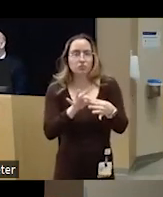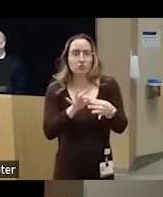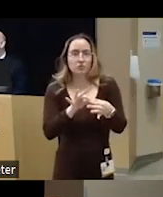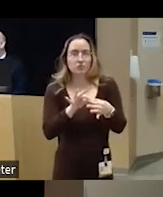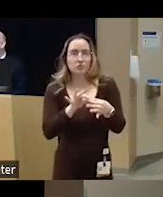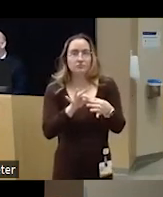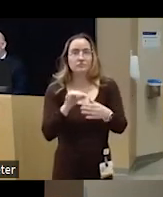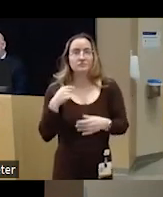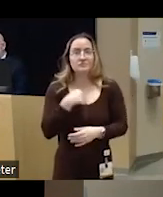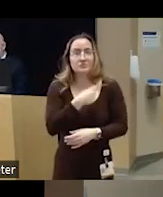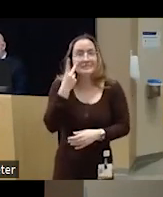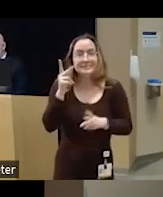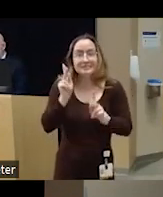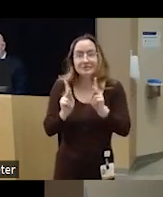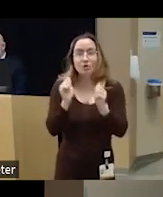and psychiatric illness.